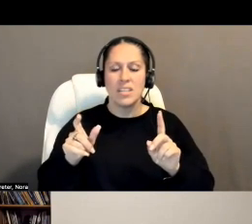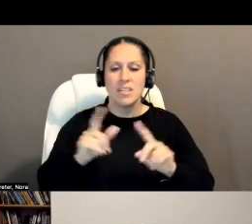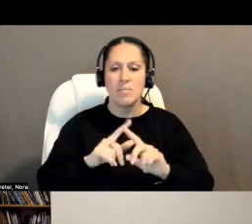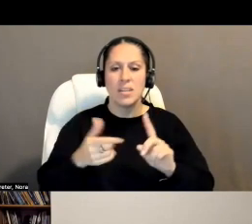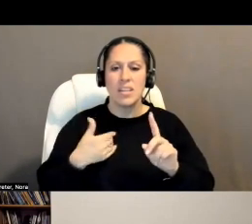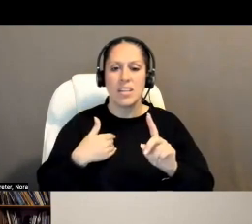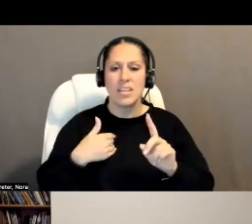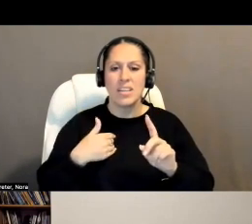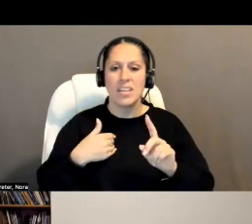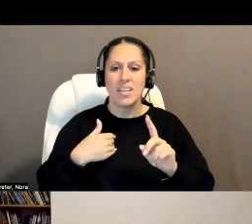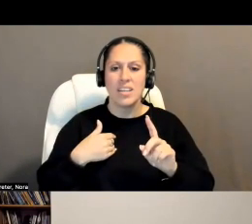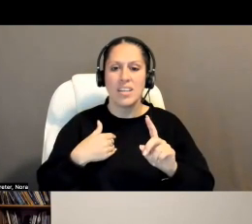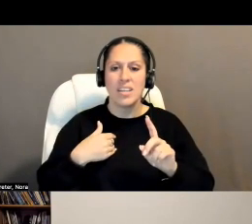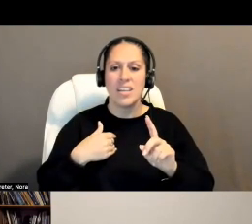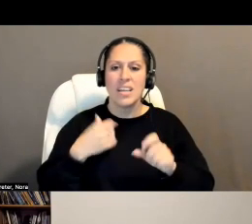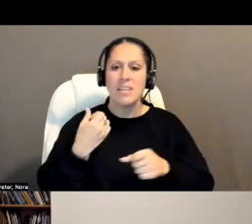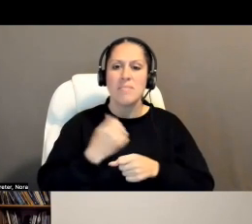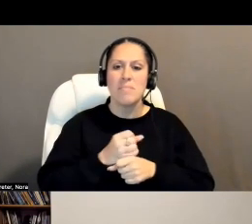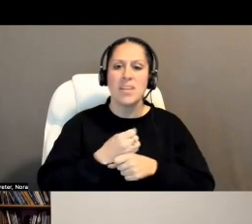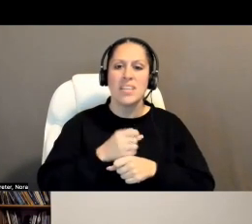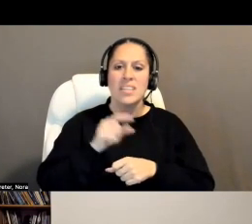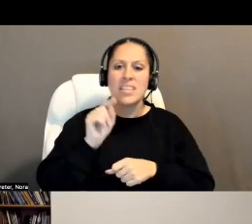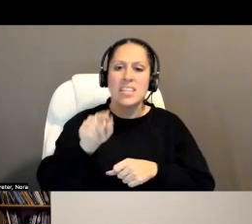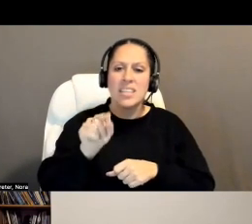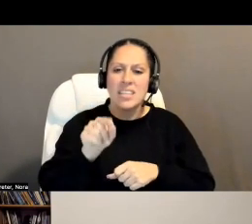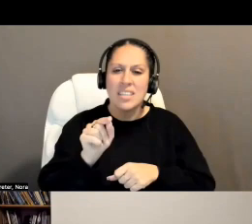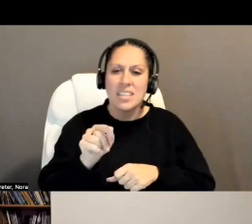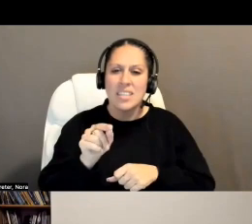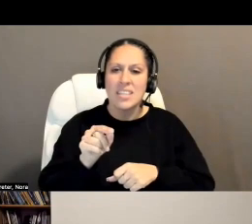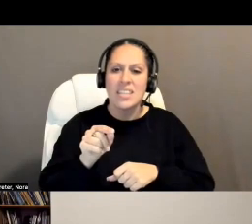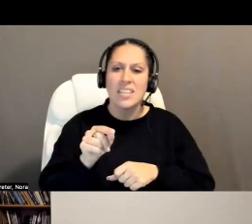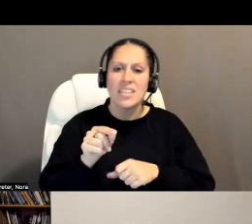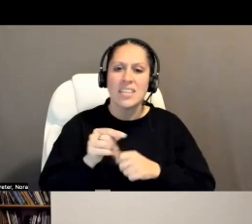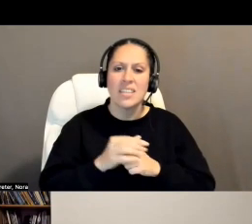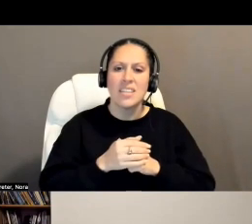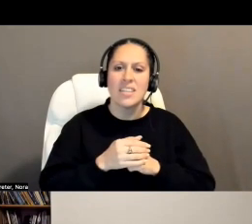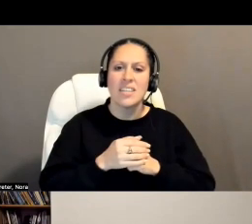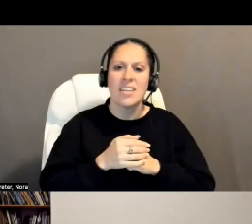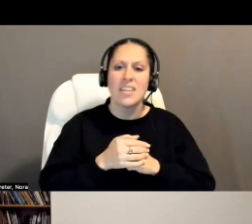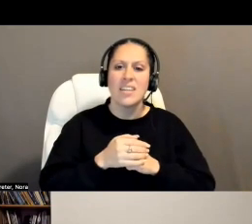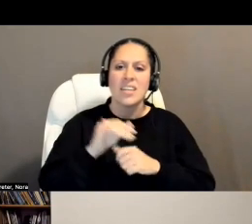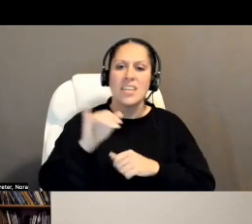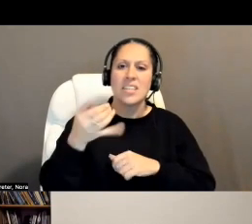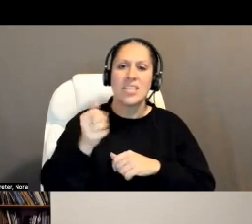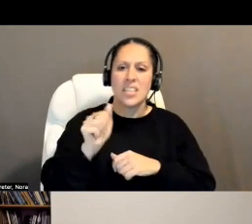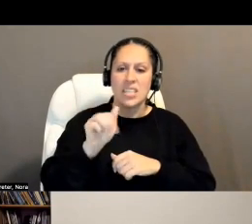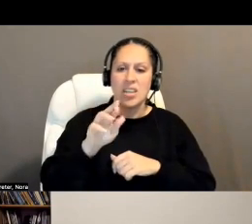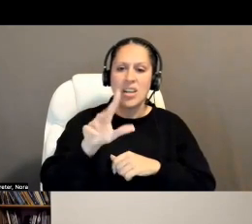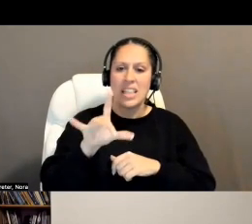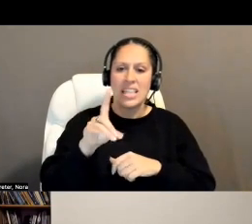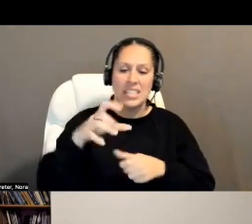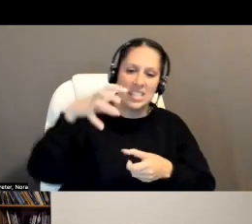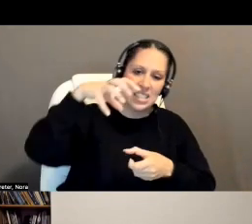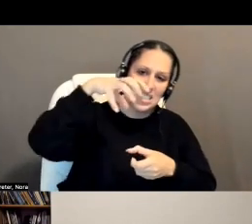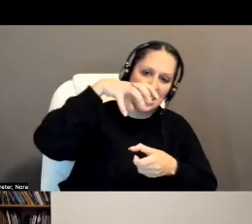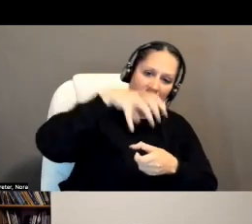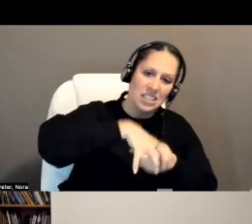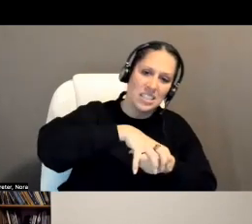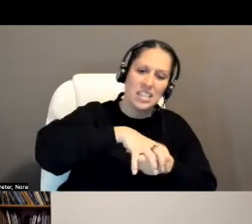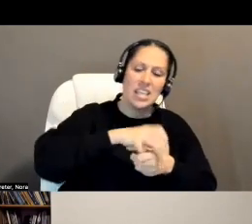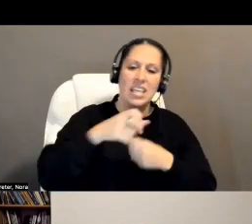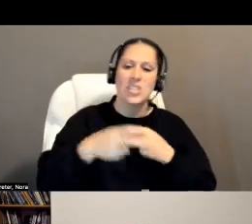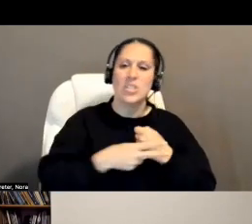...I make these, um, they're jar lids, so, like, nice storage jars,